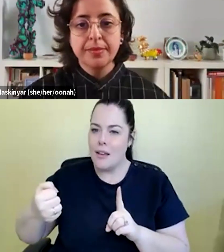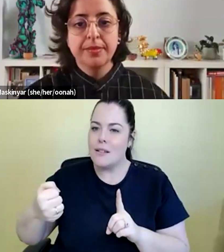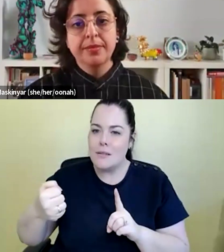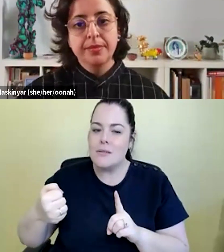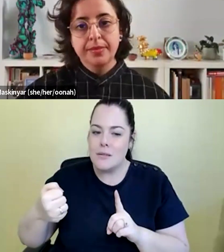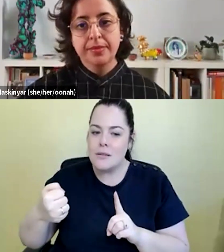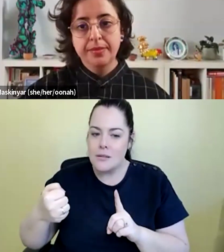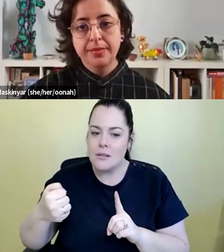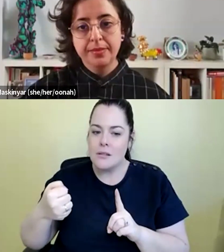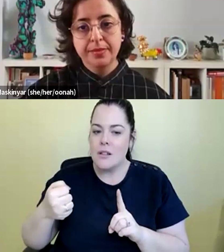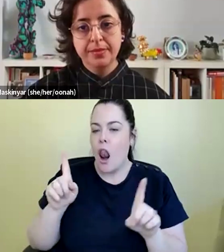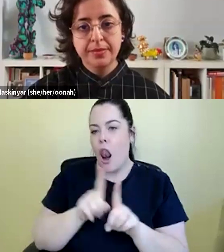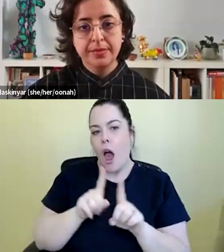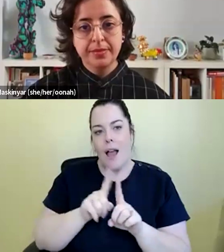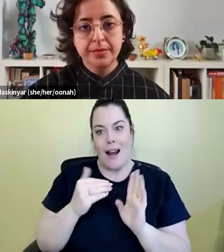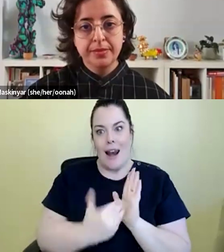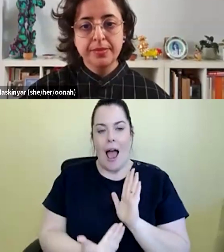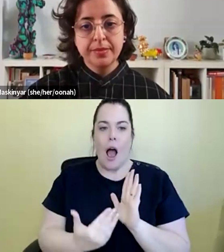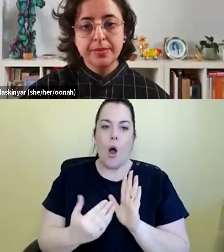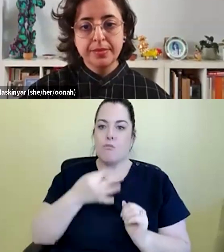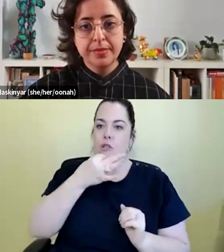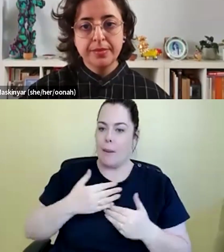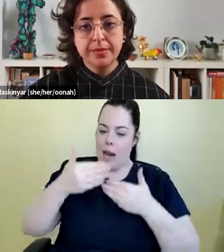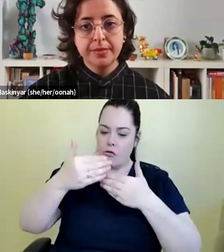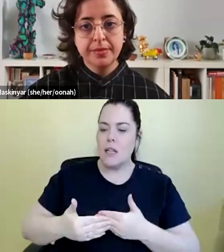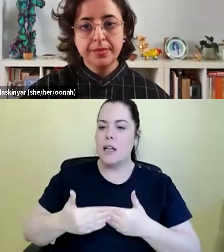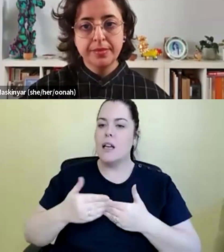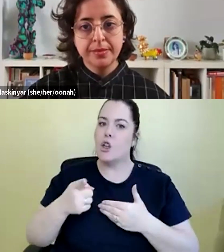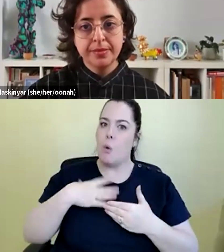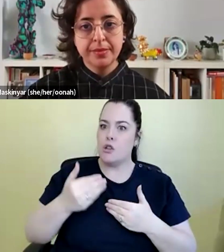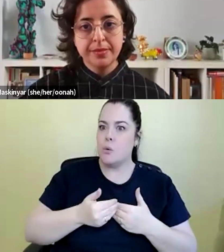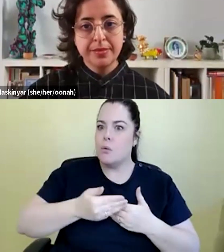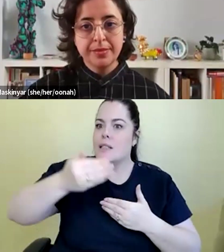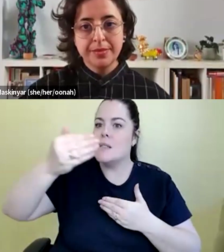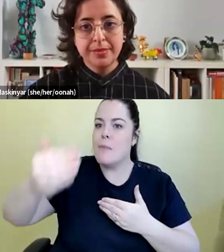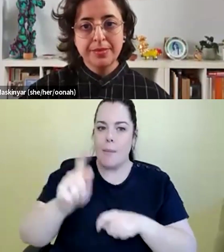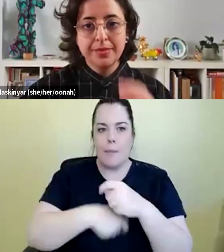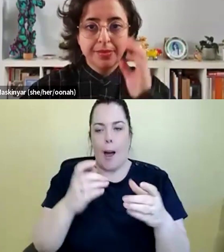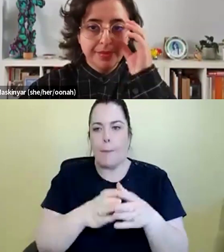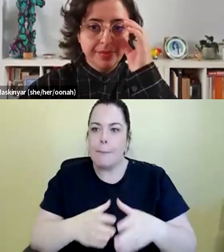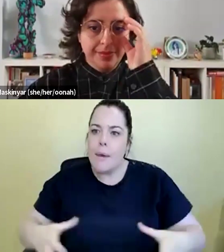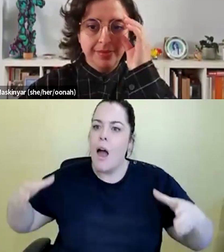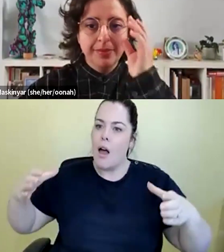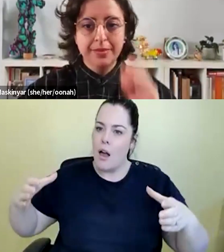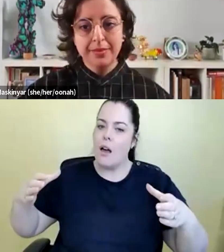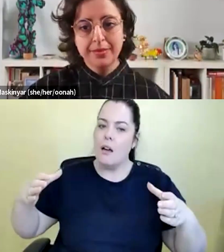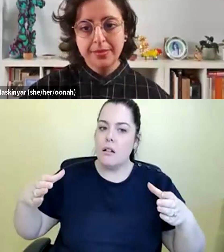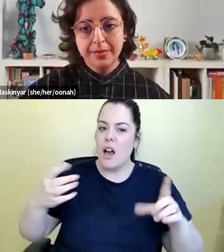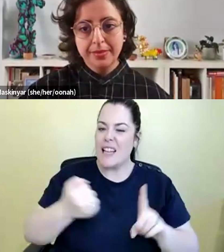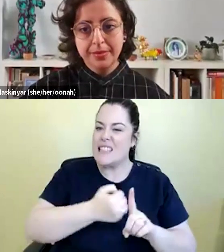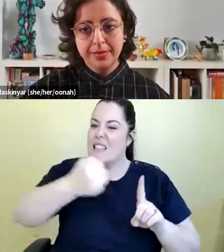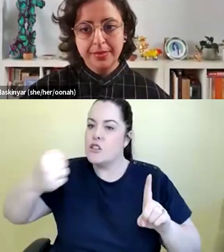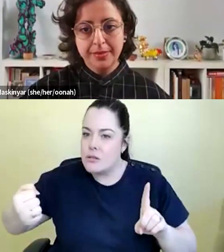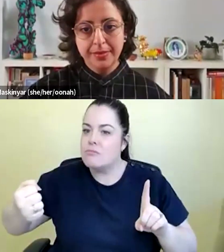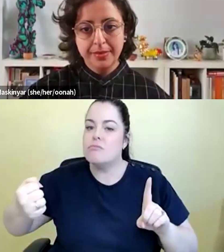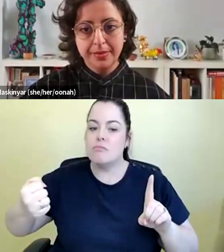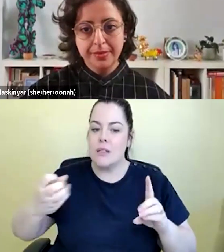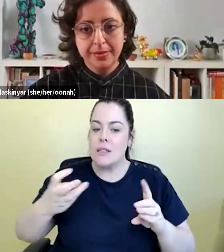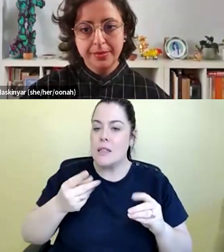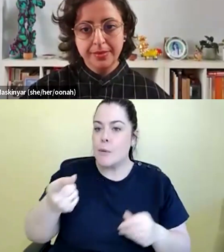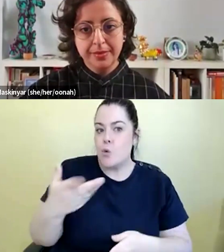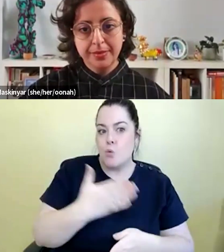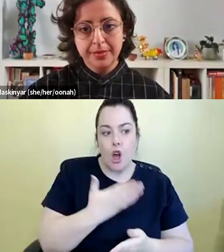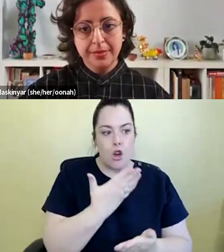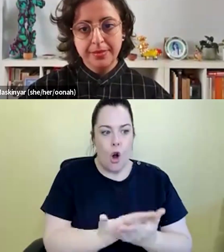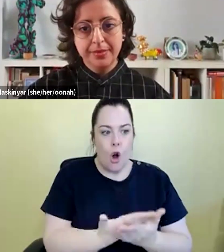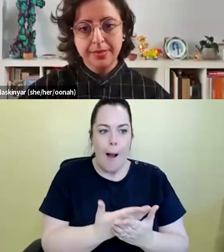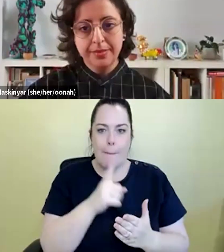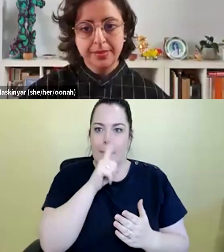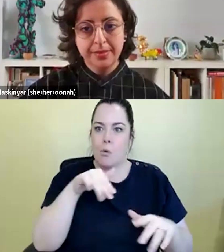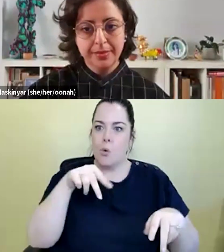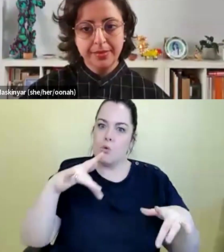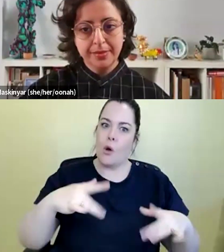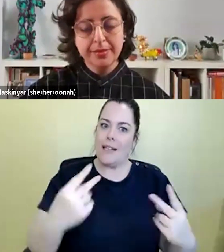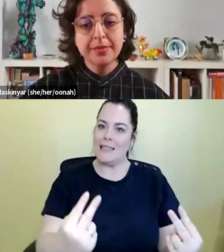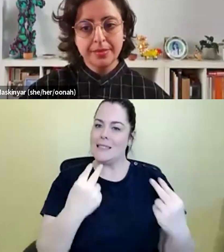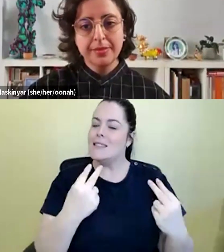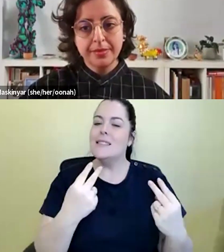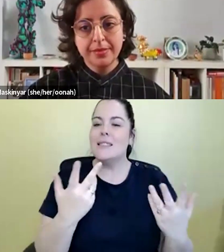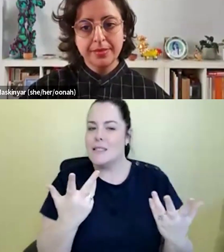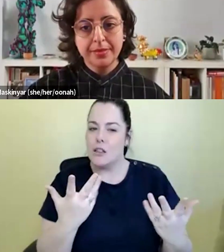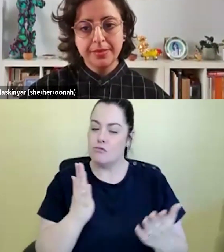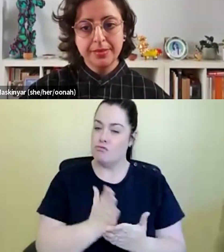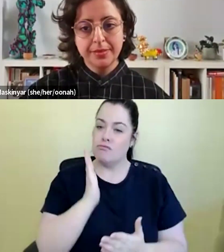a work of their own. It can be existing, it just needs to make